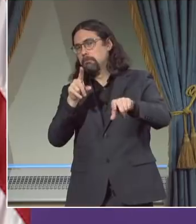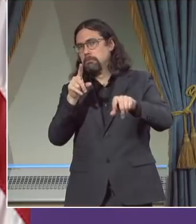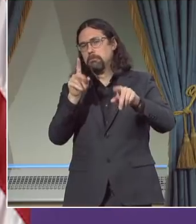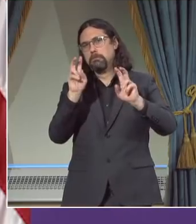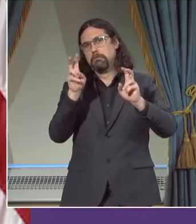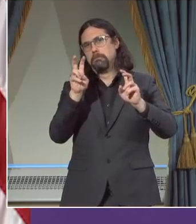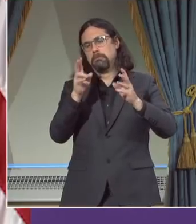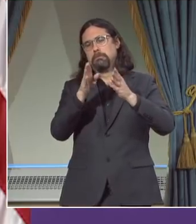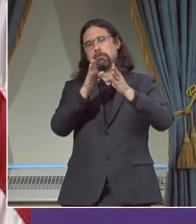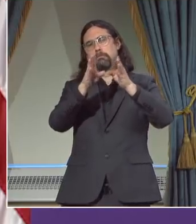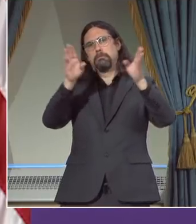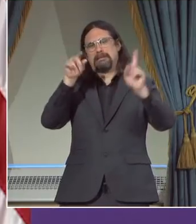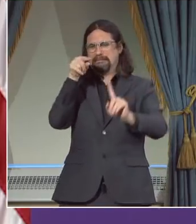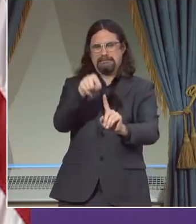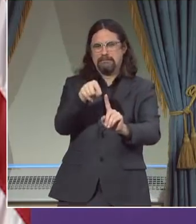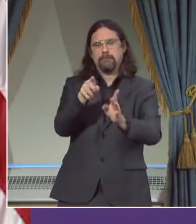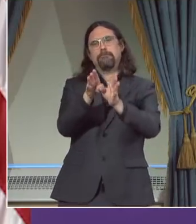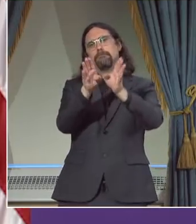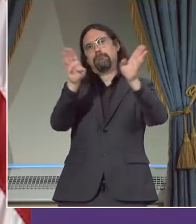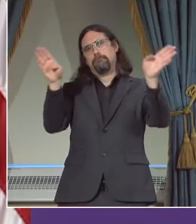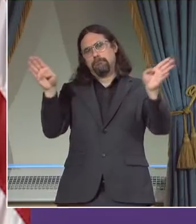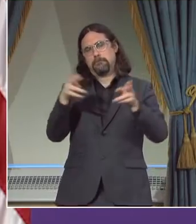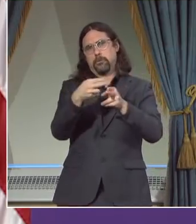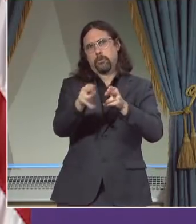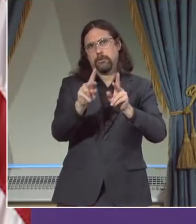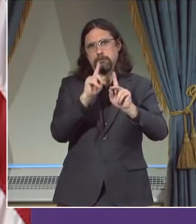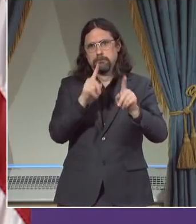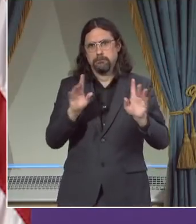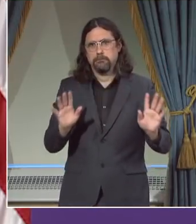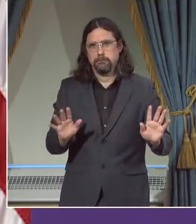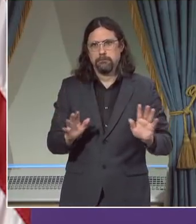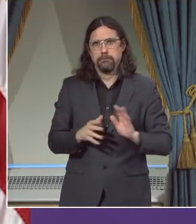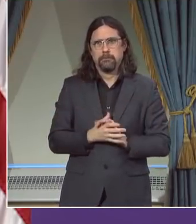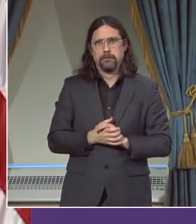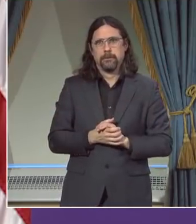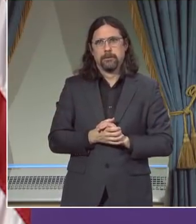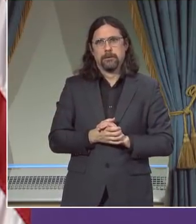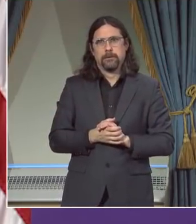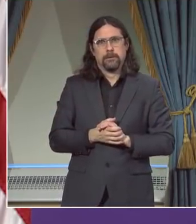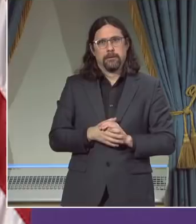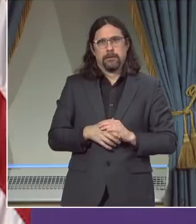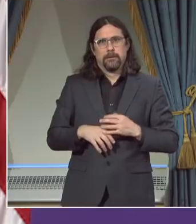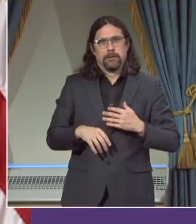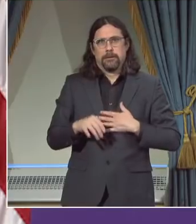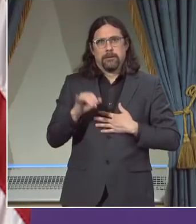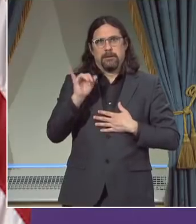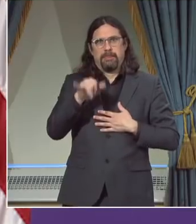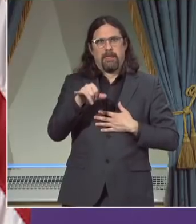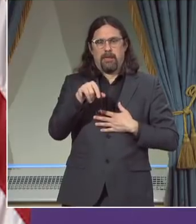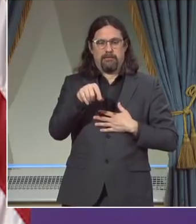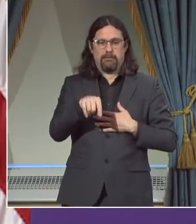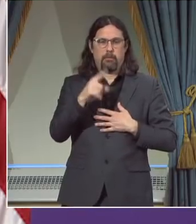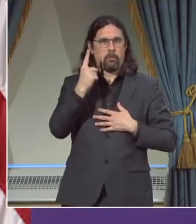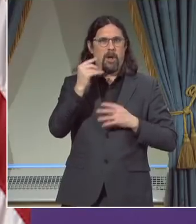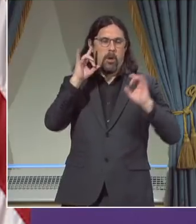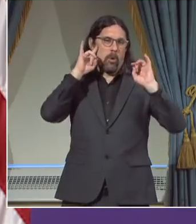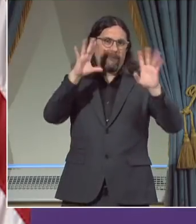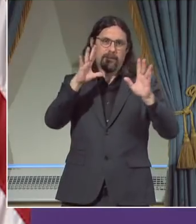BROAD, VERY RIBEF . WE HAVE THE ABILITY TO DEAL WITH THIS VER Y, VERY TRAGIC PART OF THIS REALITY. WE HAV EGOTTEN A LOT OF SUPPORT FROM THE FEDER AL